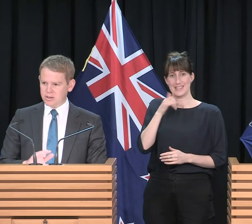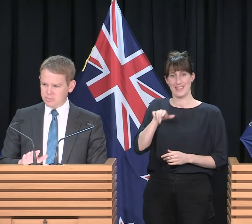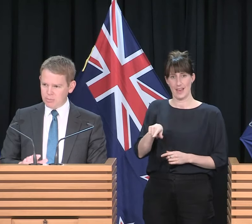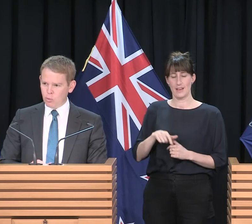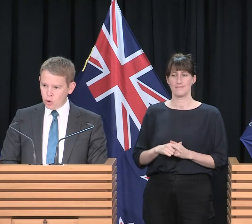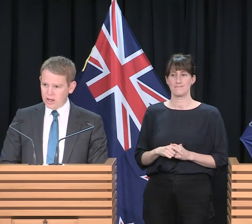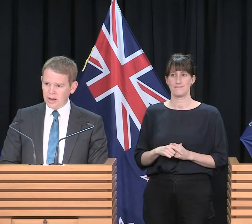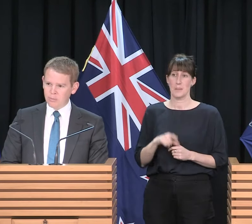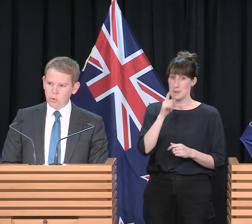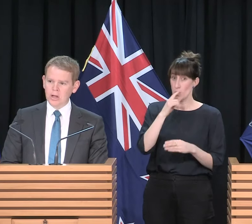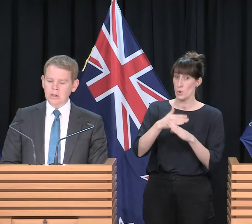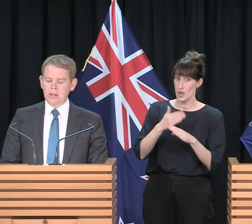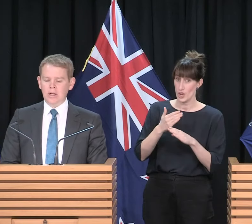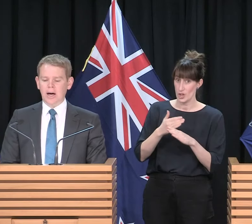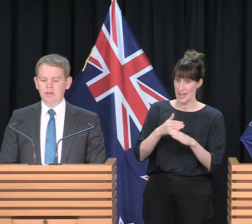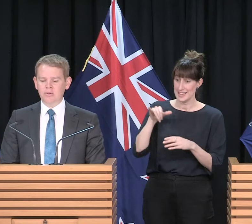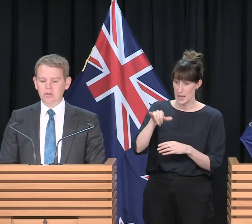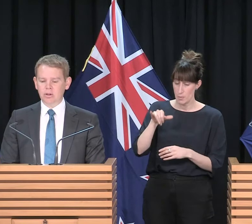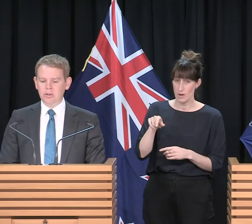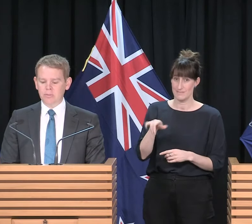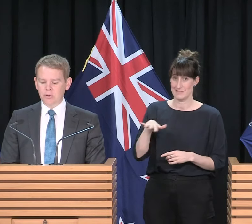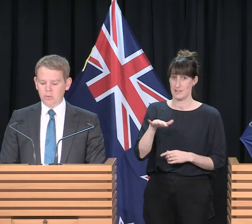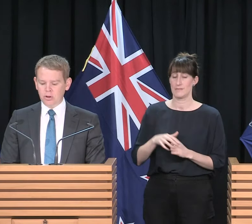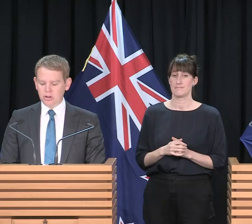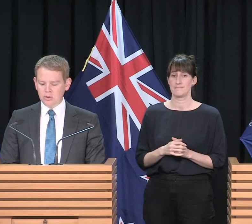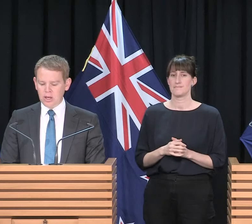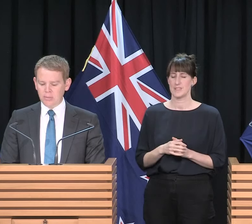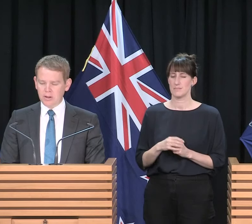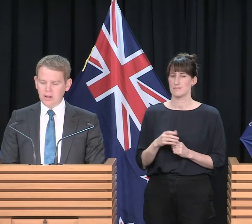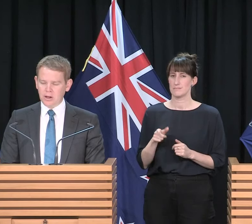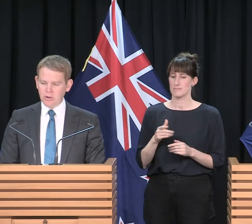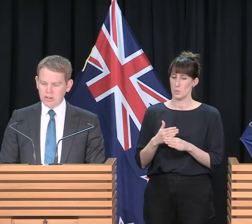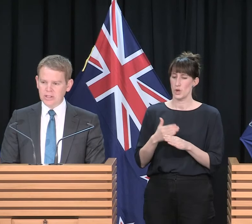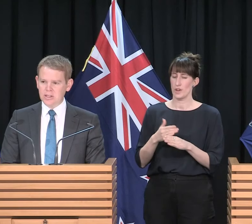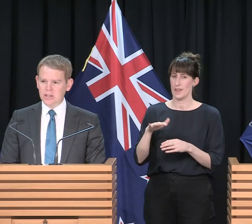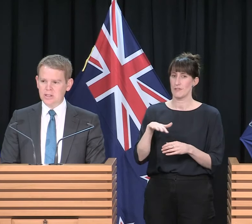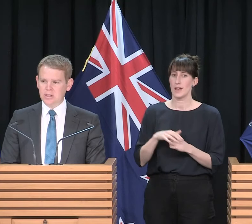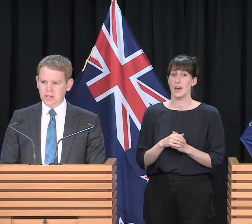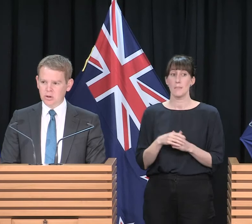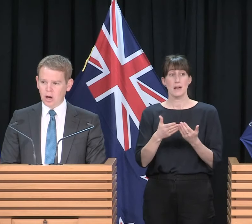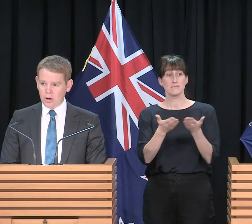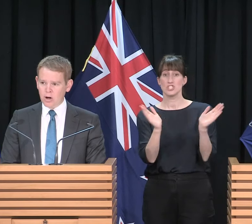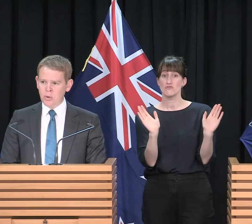isolation facilities. None are receiving hospital-level care,